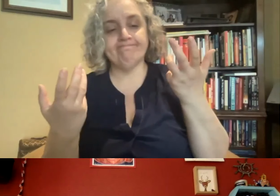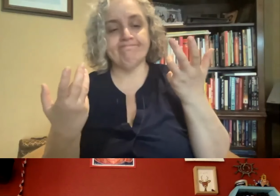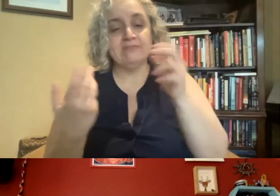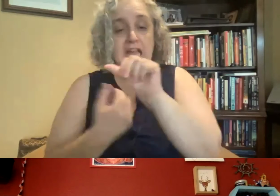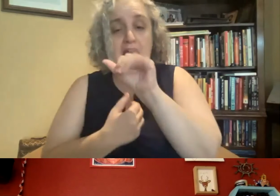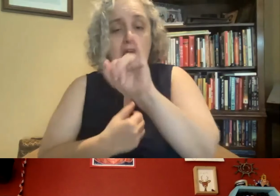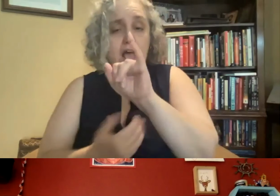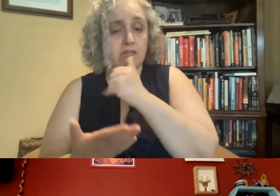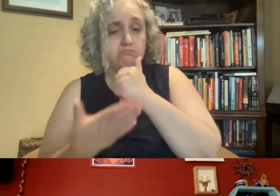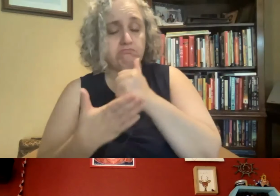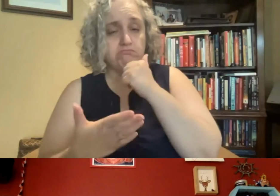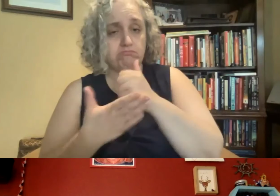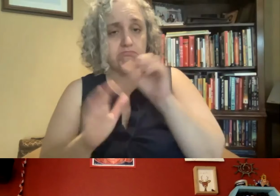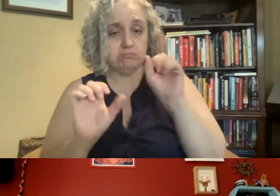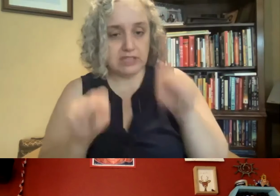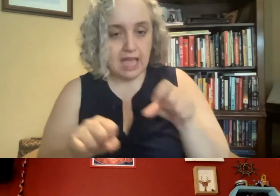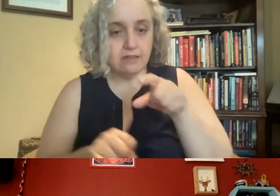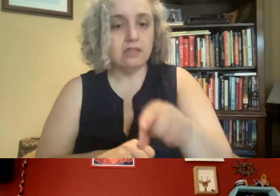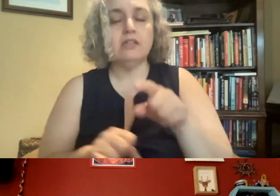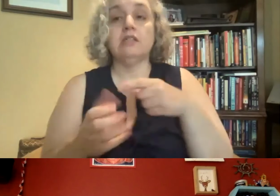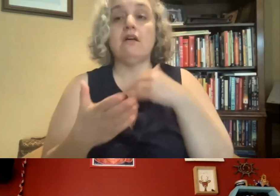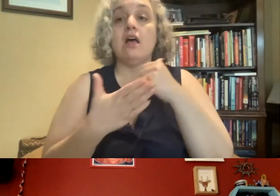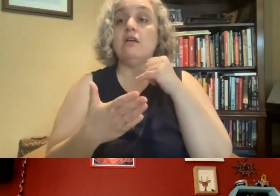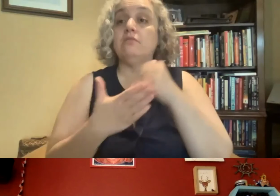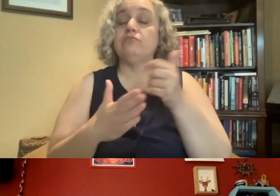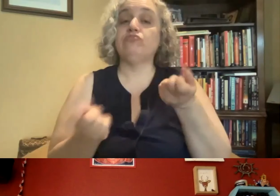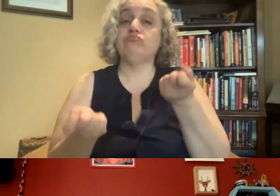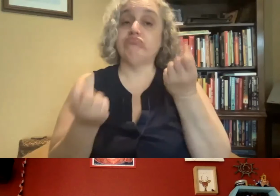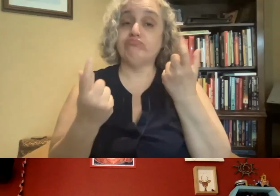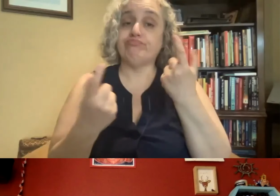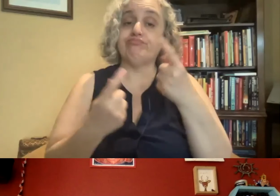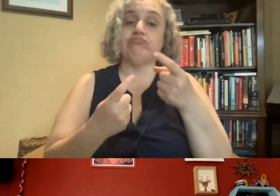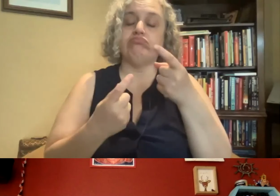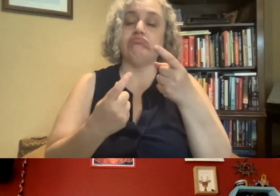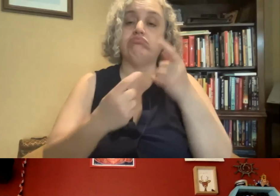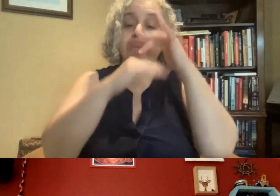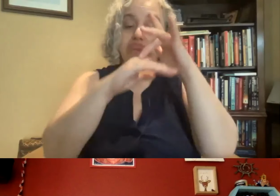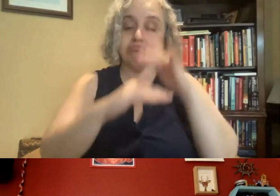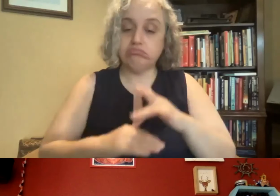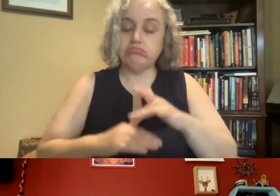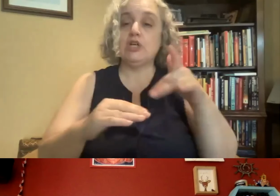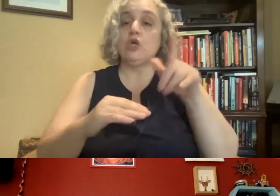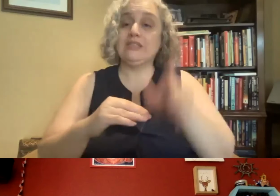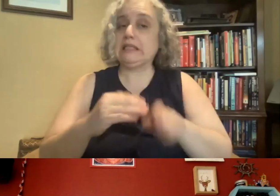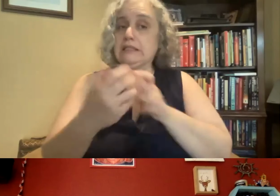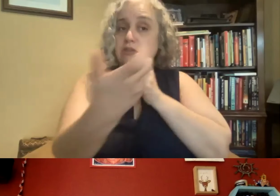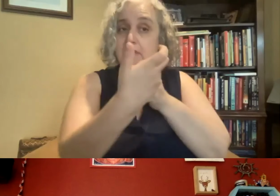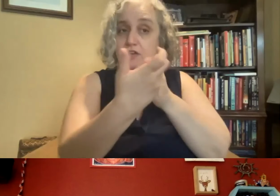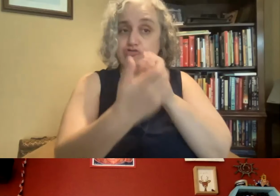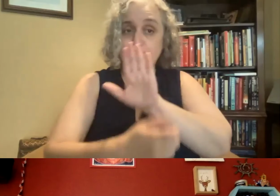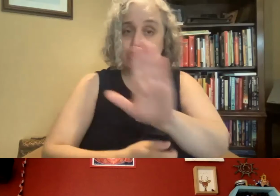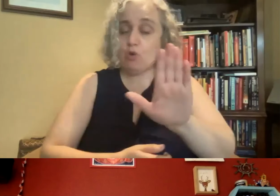that in helping you discover and explore what it is that you need to gain access.